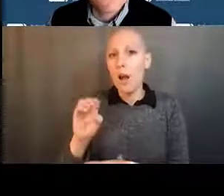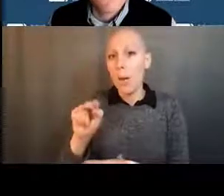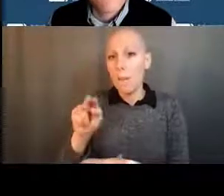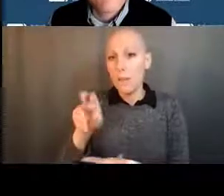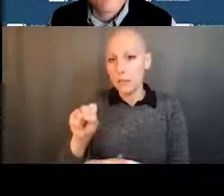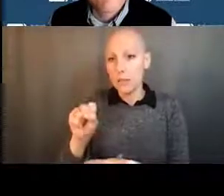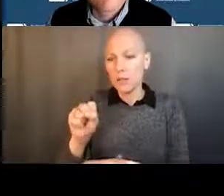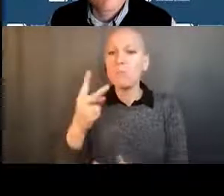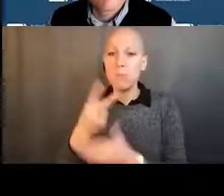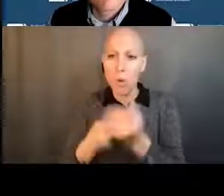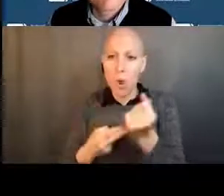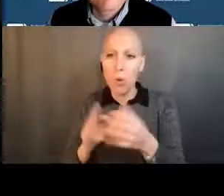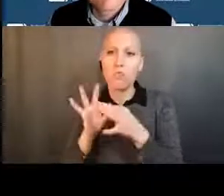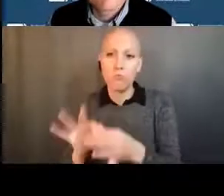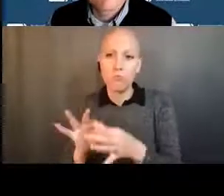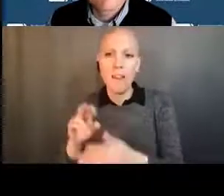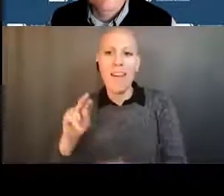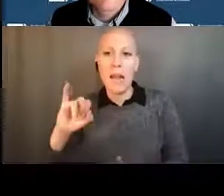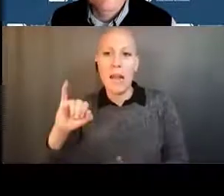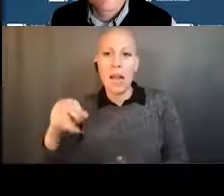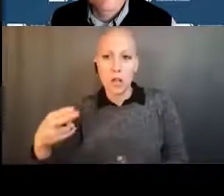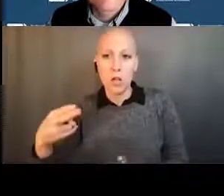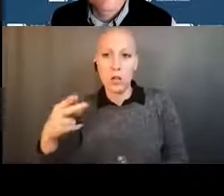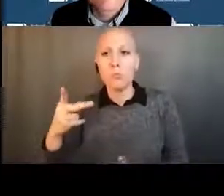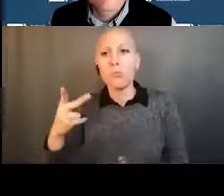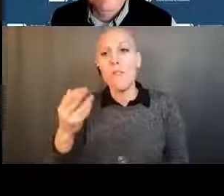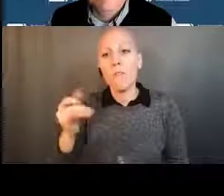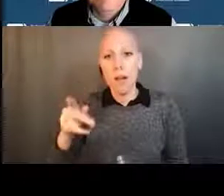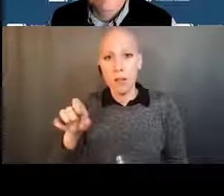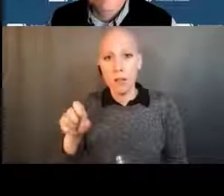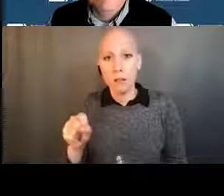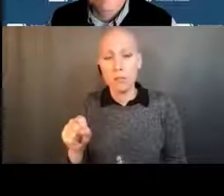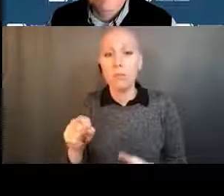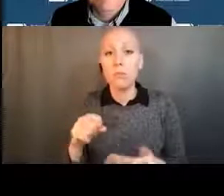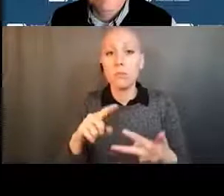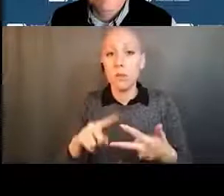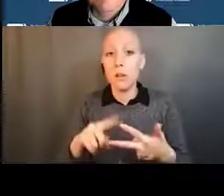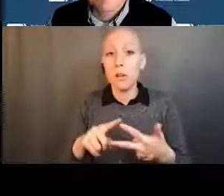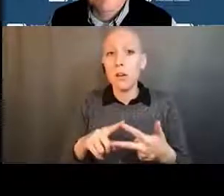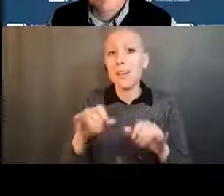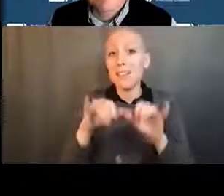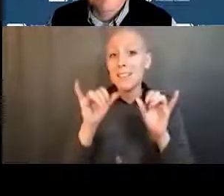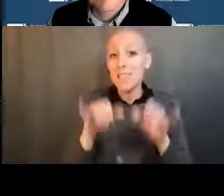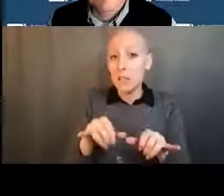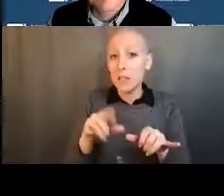There's also the system for award management which is a registration that has to be renewed annually